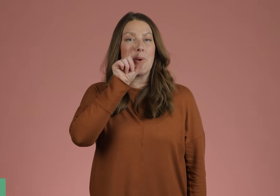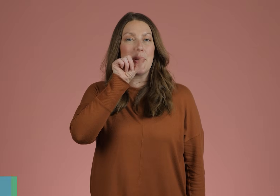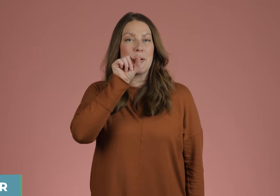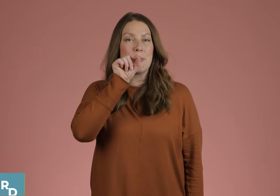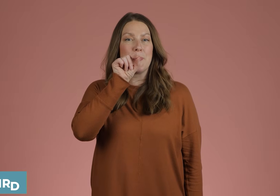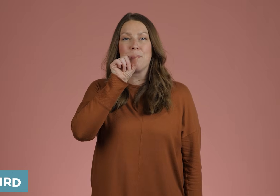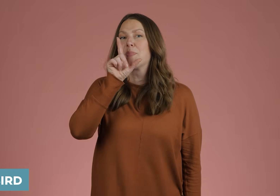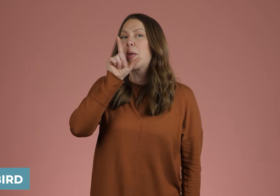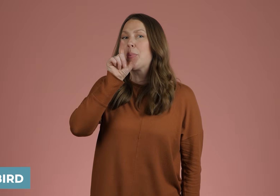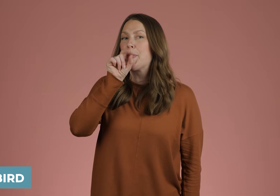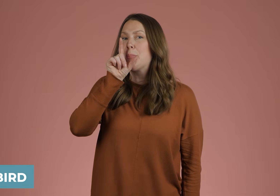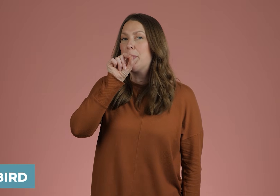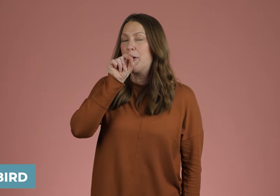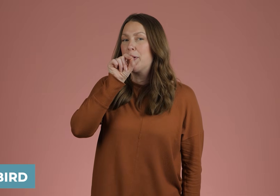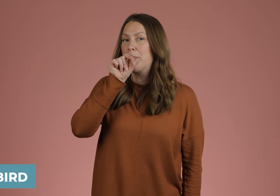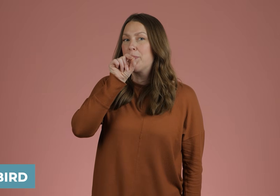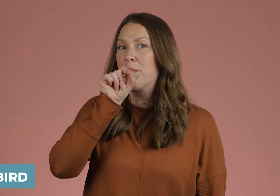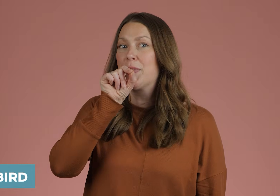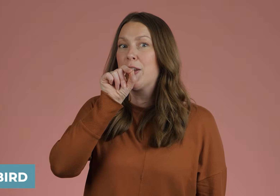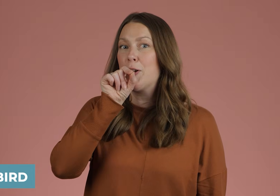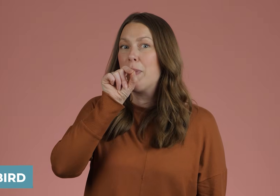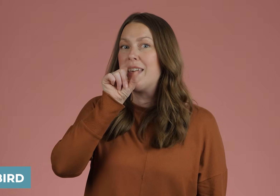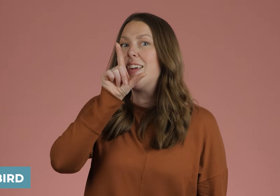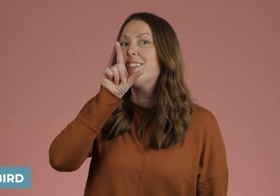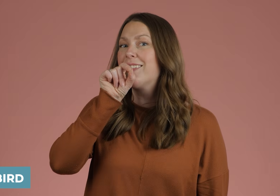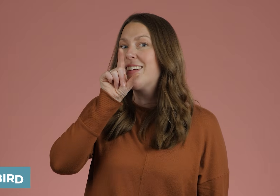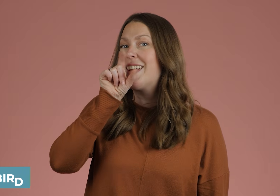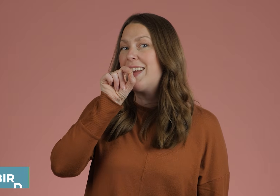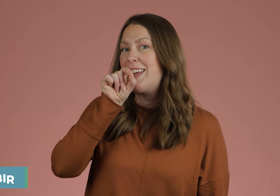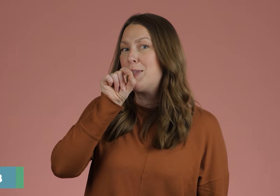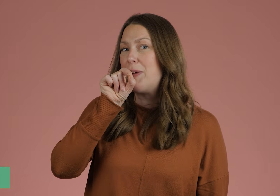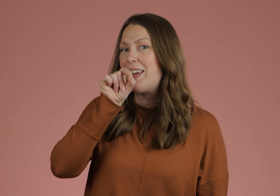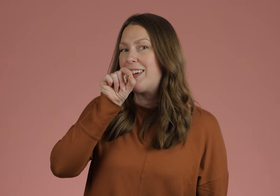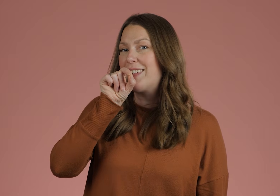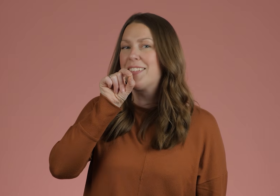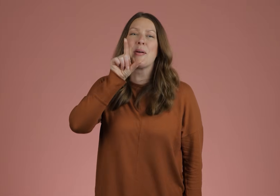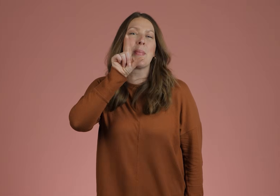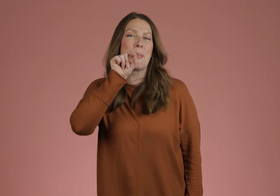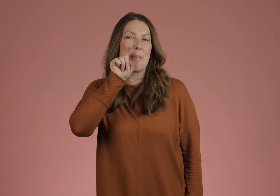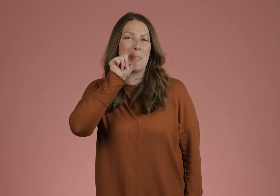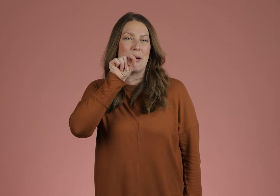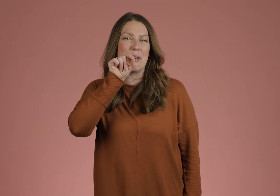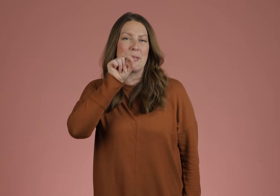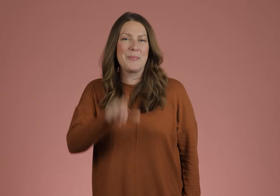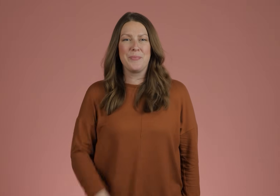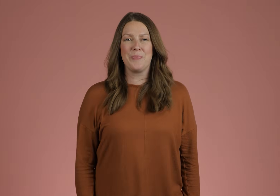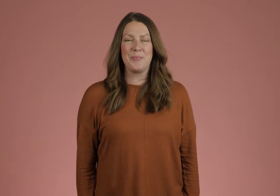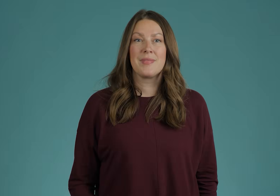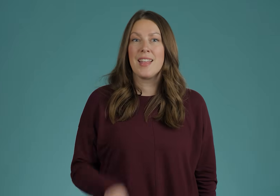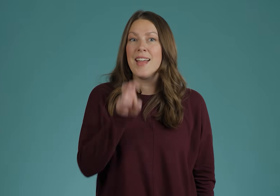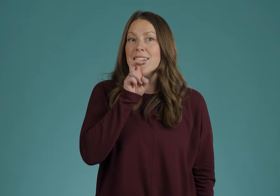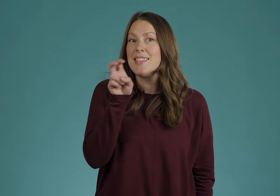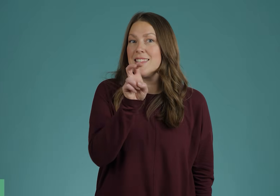Bird.